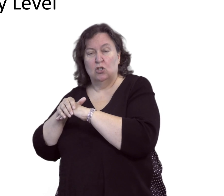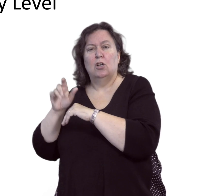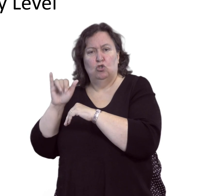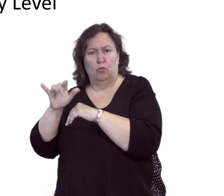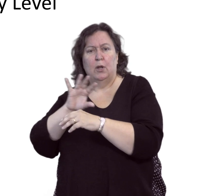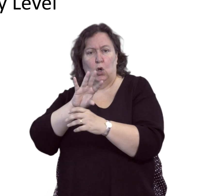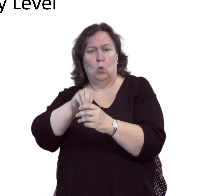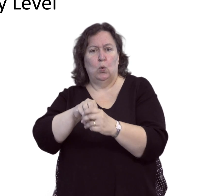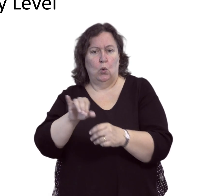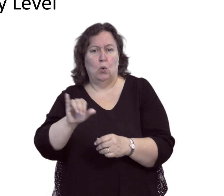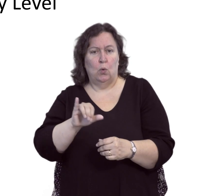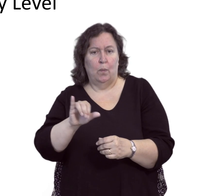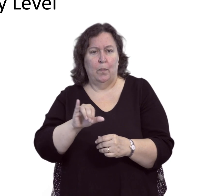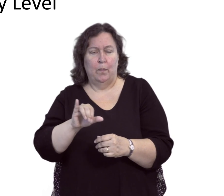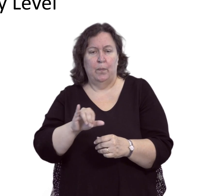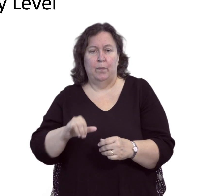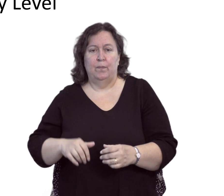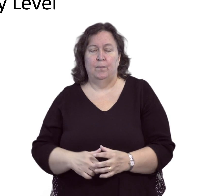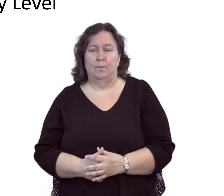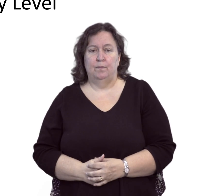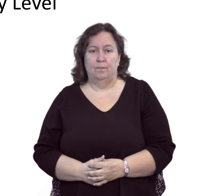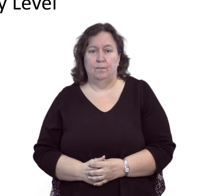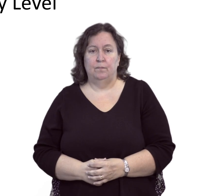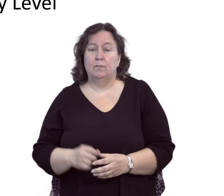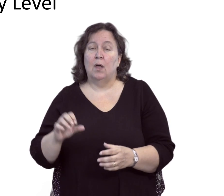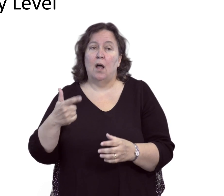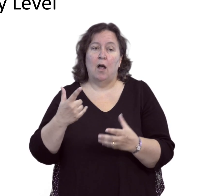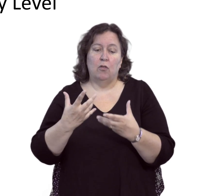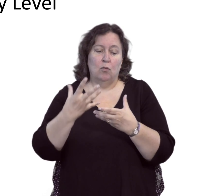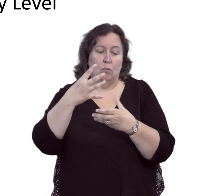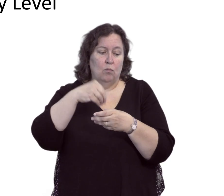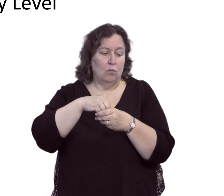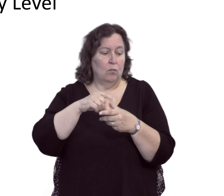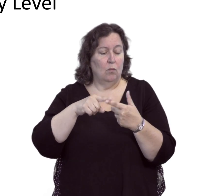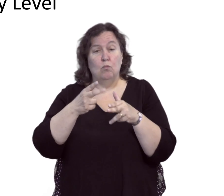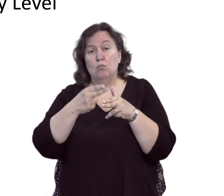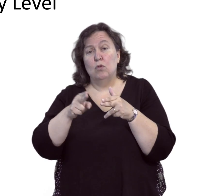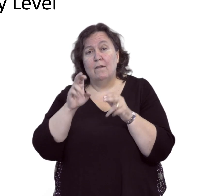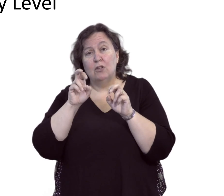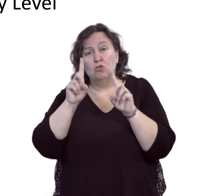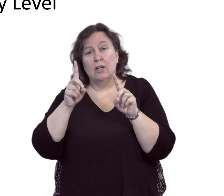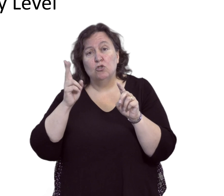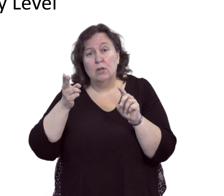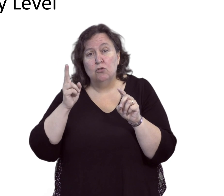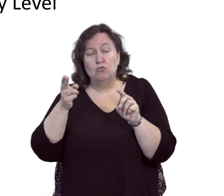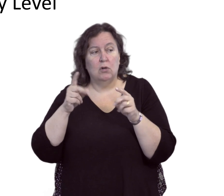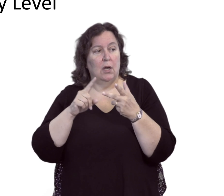then that should also be included. Other points include a brief educational history